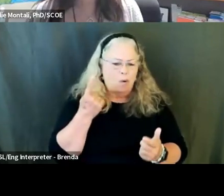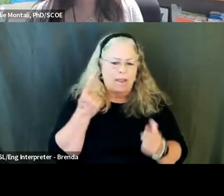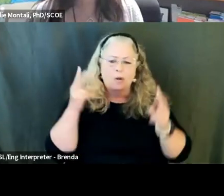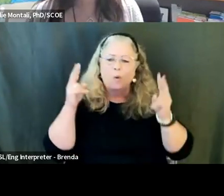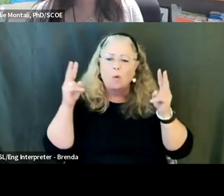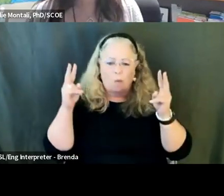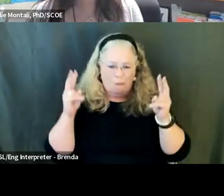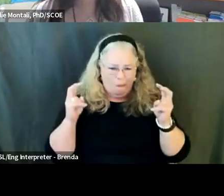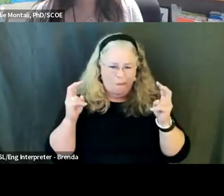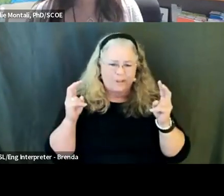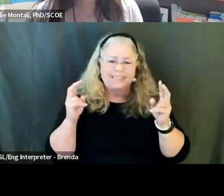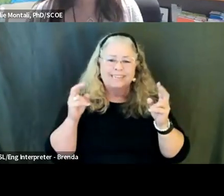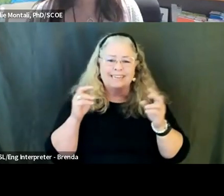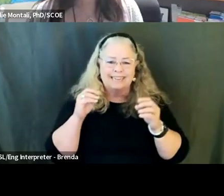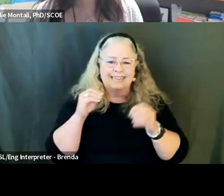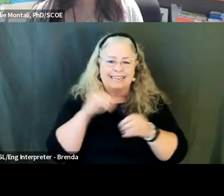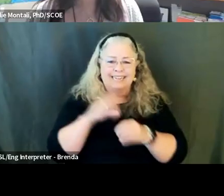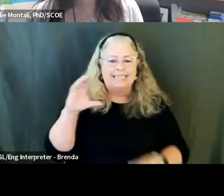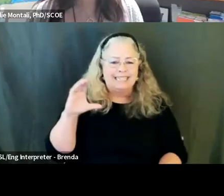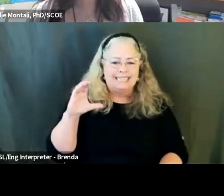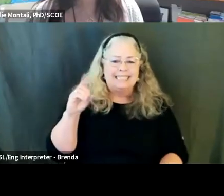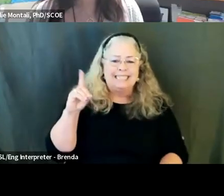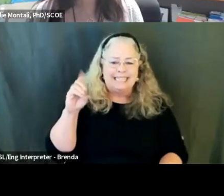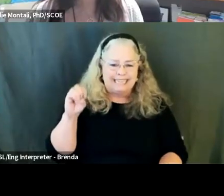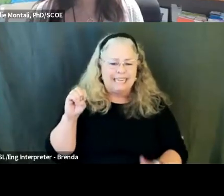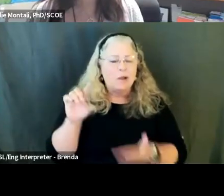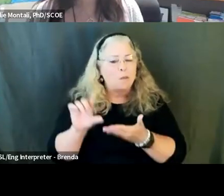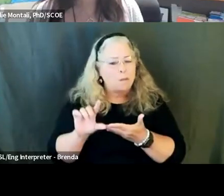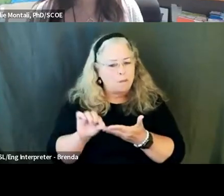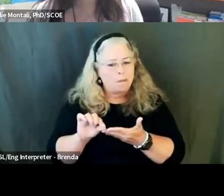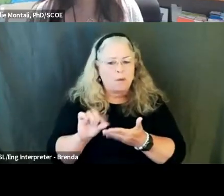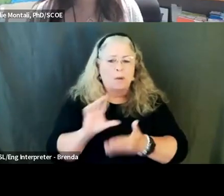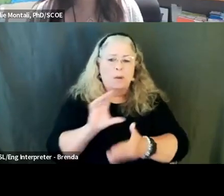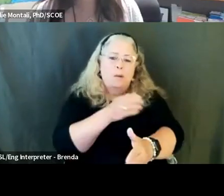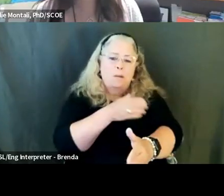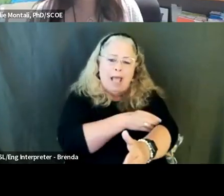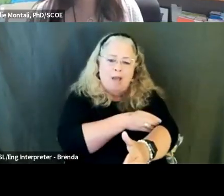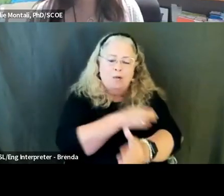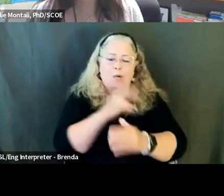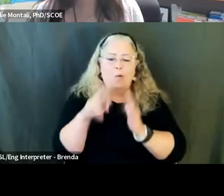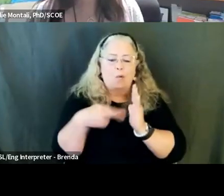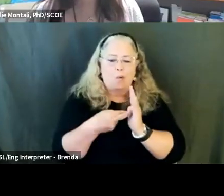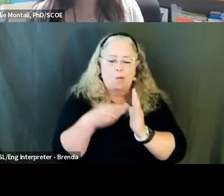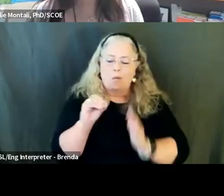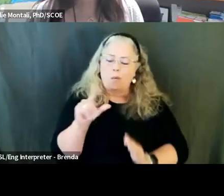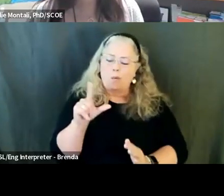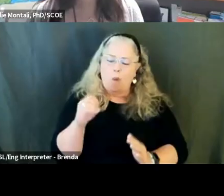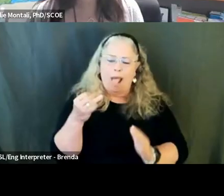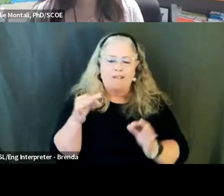a quote in our the CDE pu publication that's that Powerful Role of Play and it reminds us